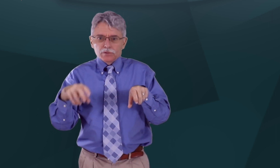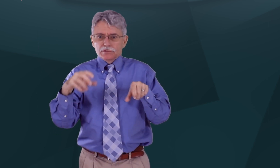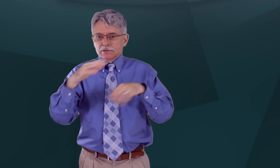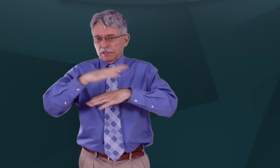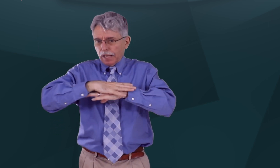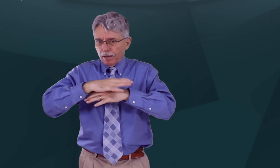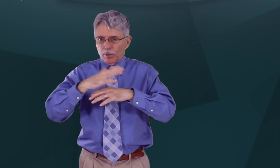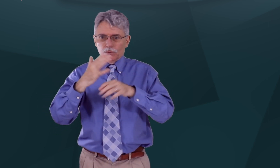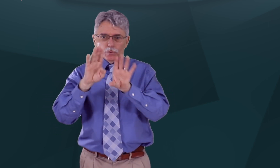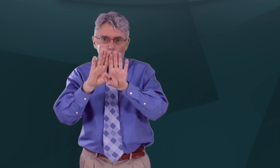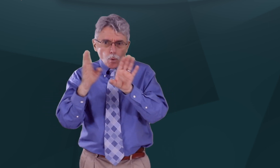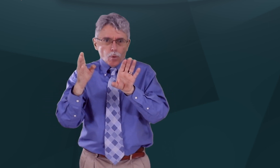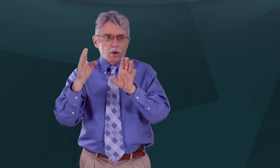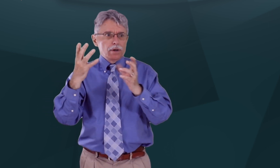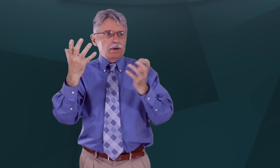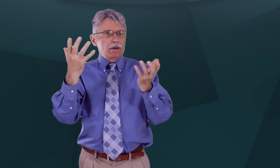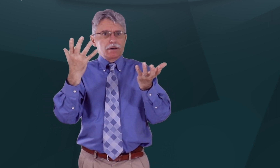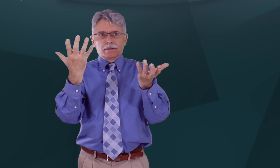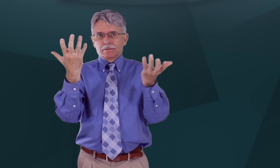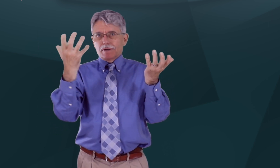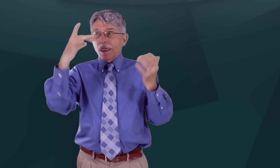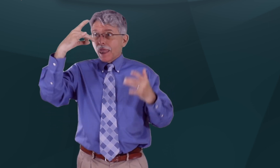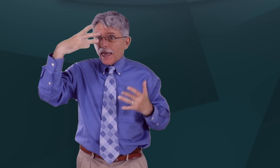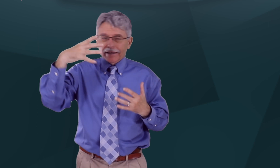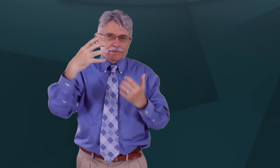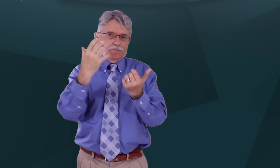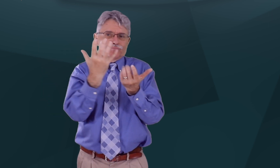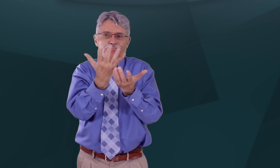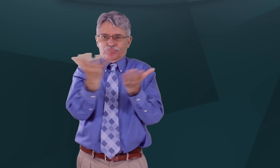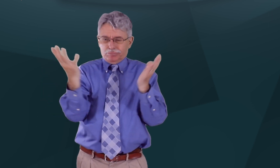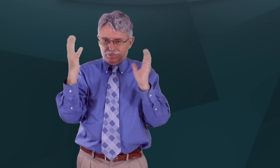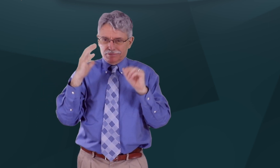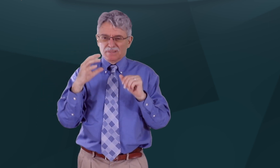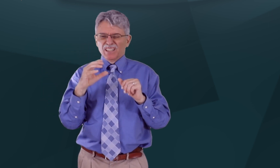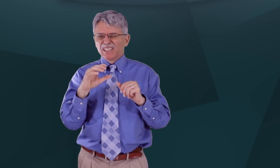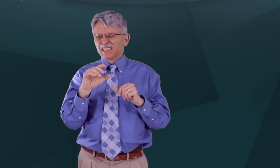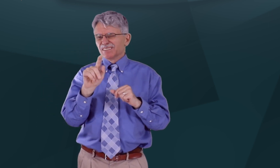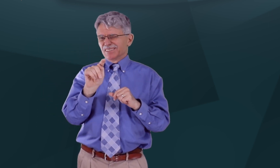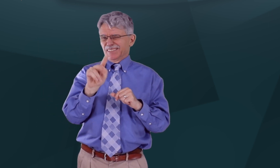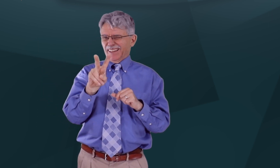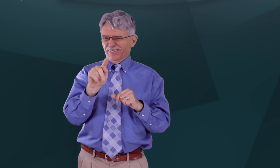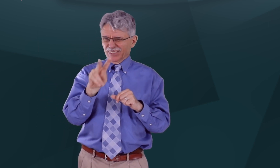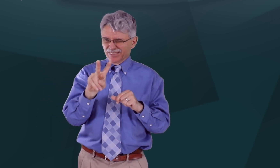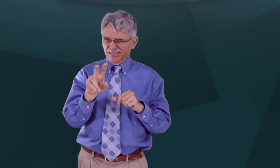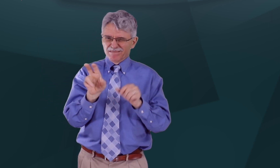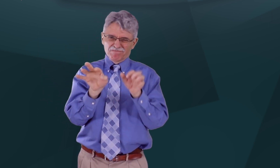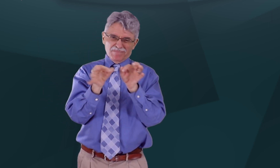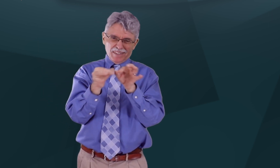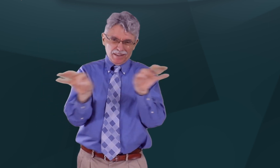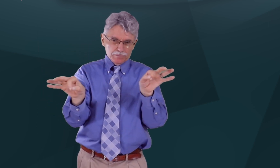the sofa, the table, the books, the lights. Whatever it is. What's on television?